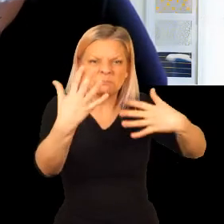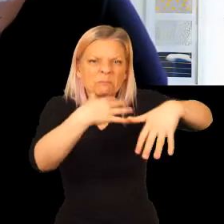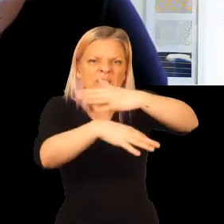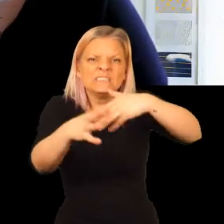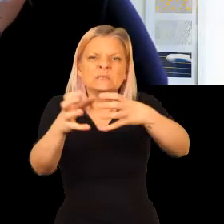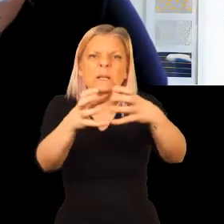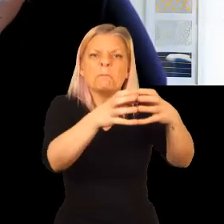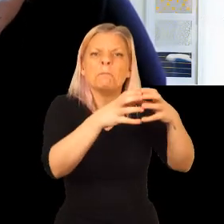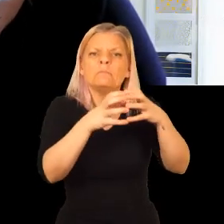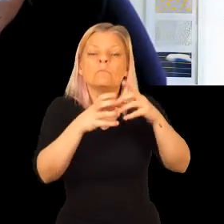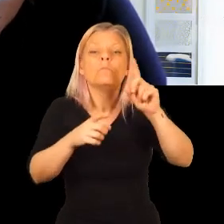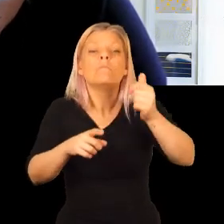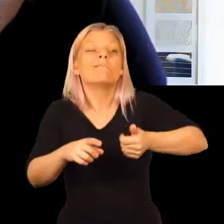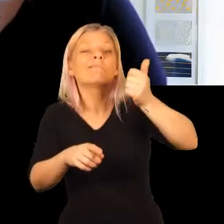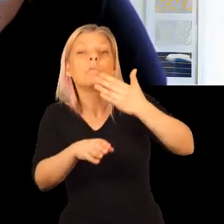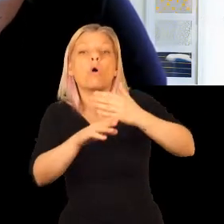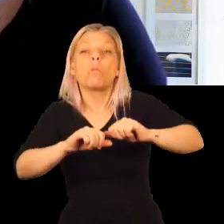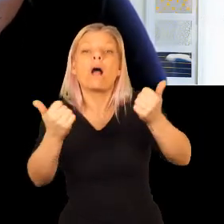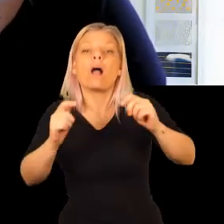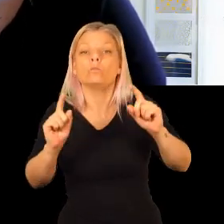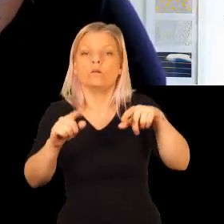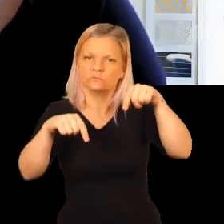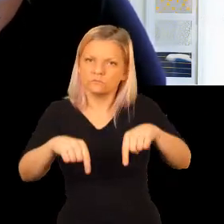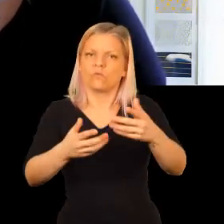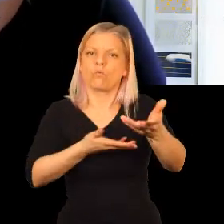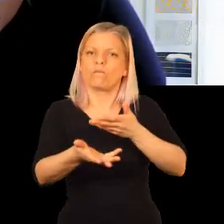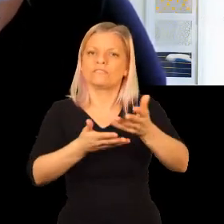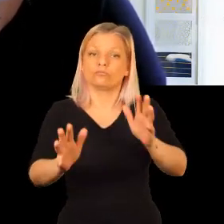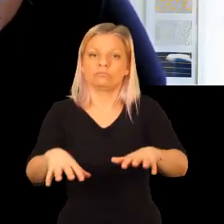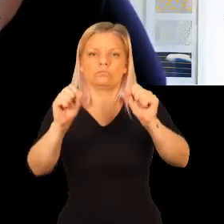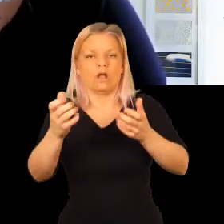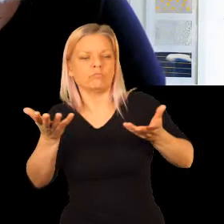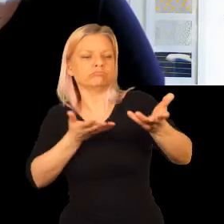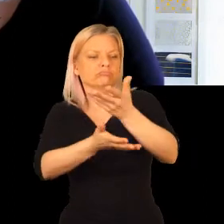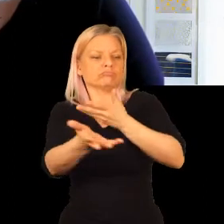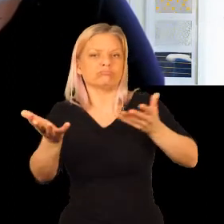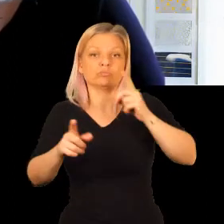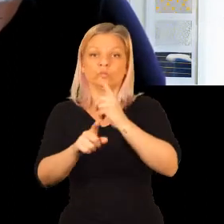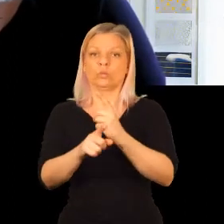if it's a mixed team so what works well is having those conversation from the start around how you